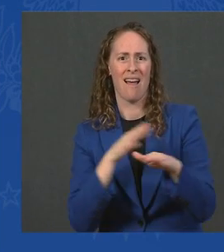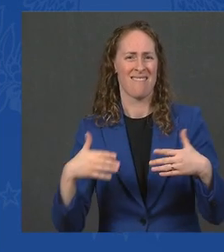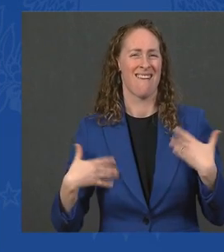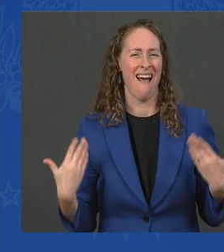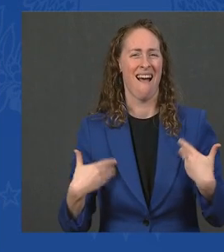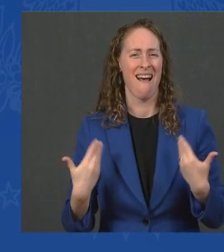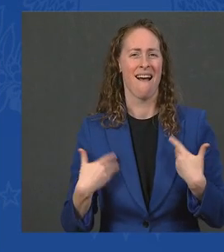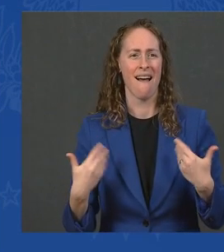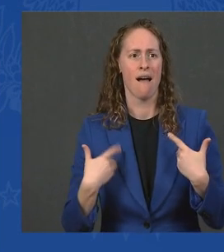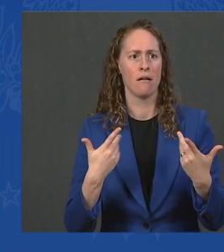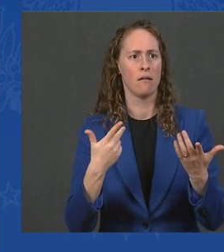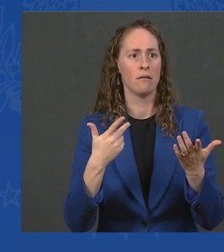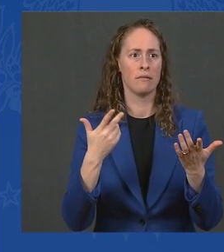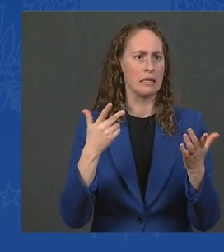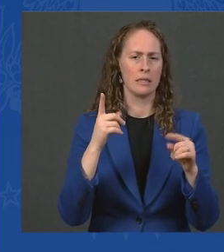and to test those around them as well.